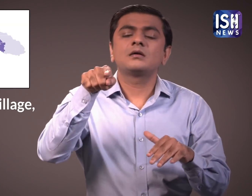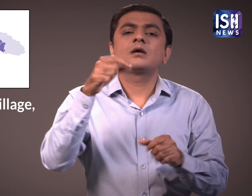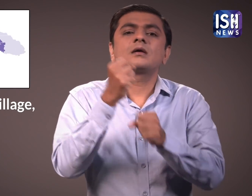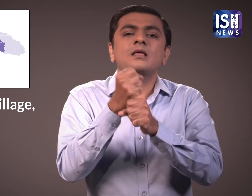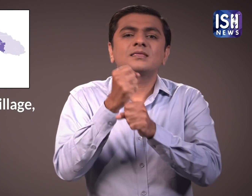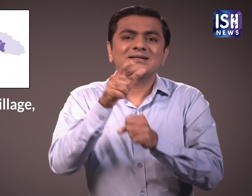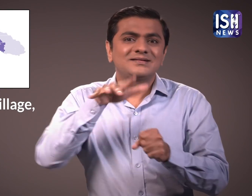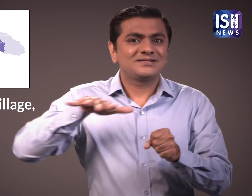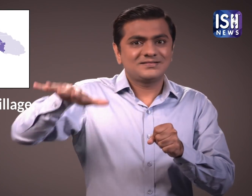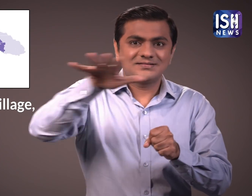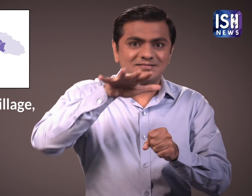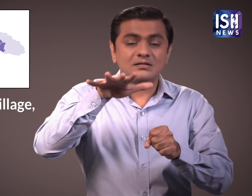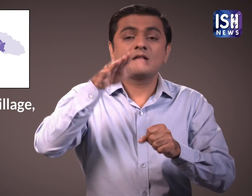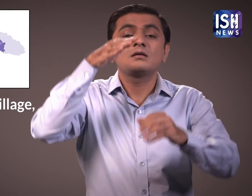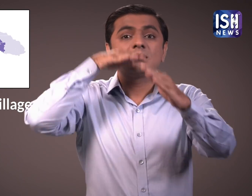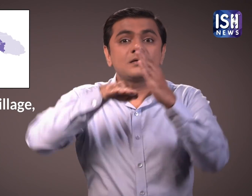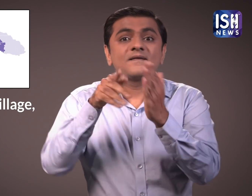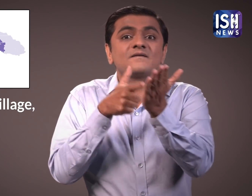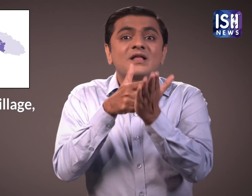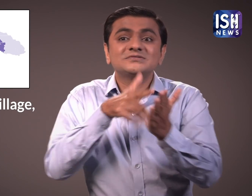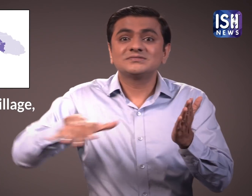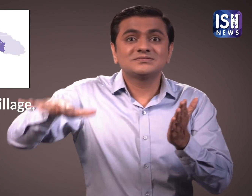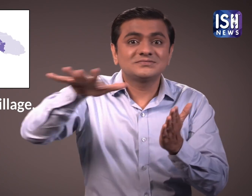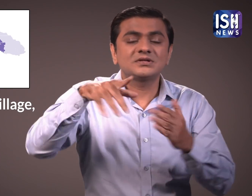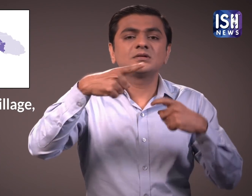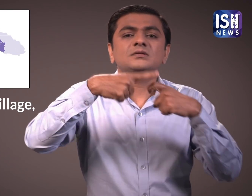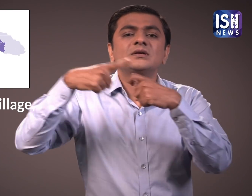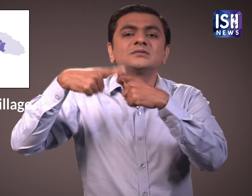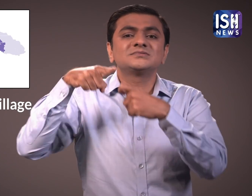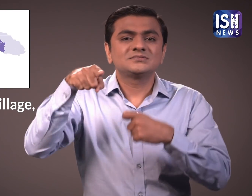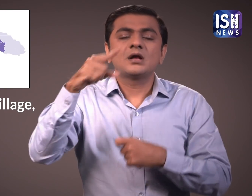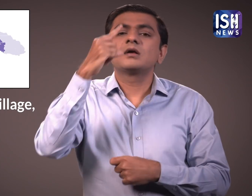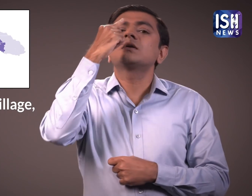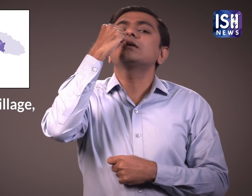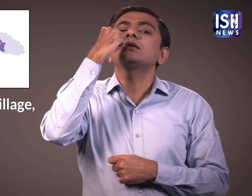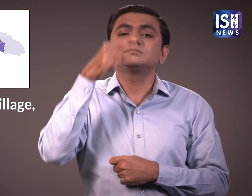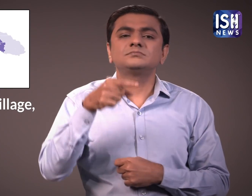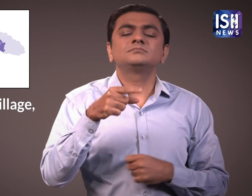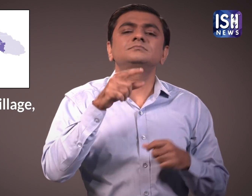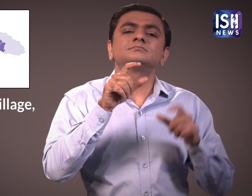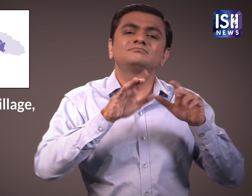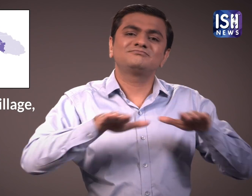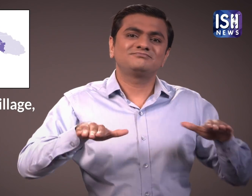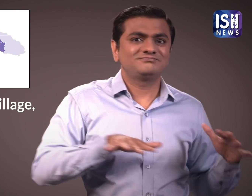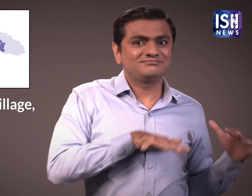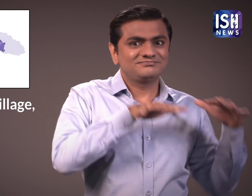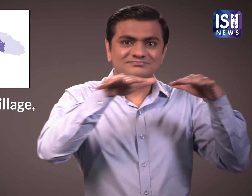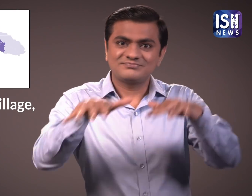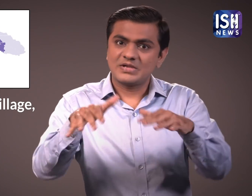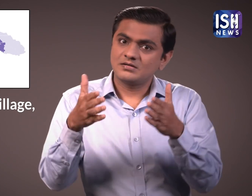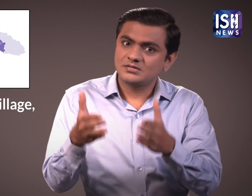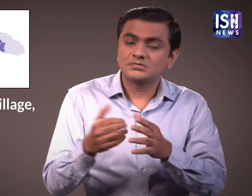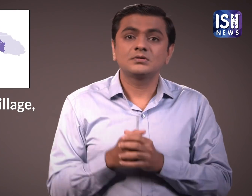at Ghatanji's Kapsi-Kopari village for polio vaccination.